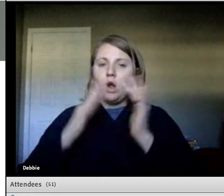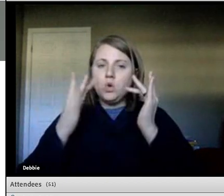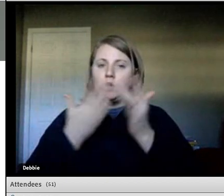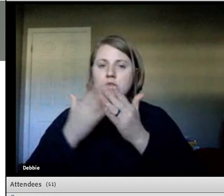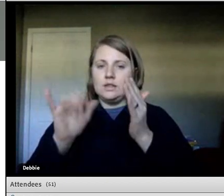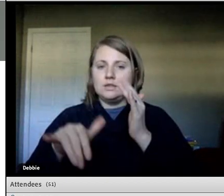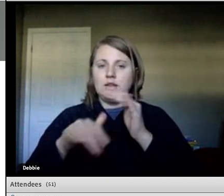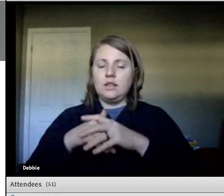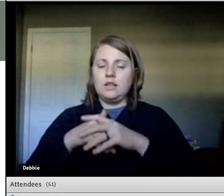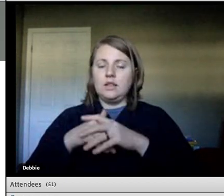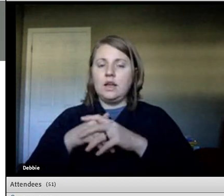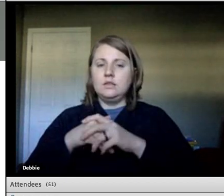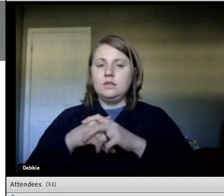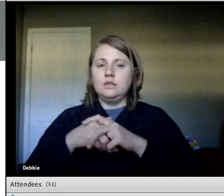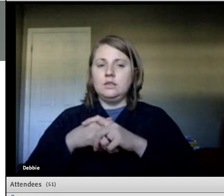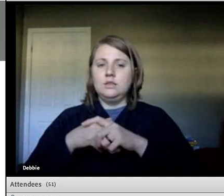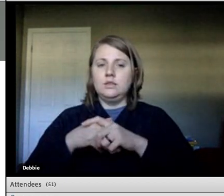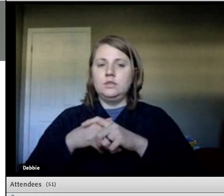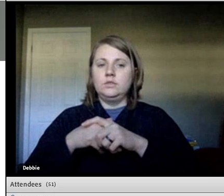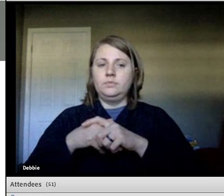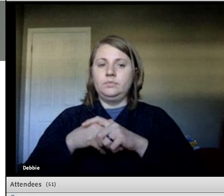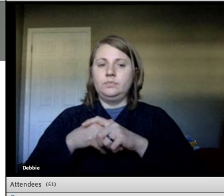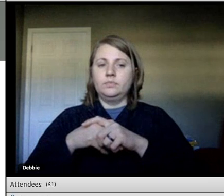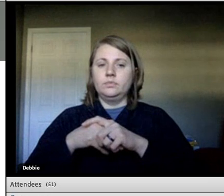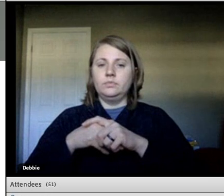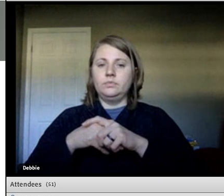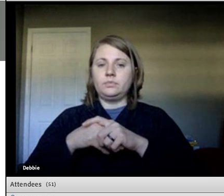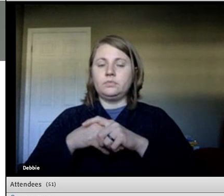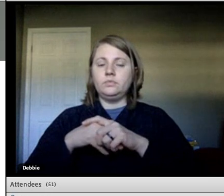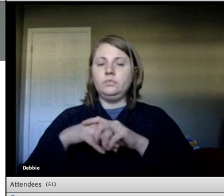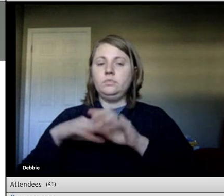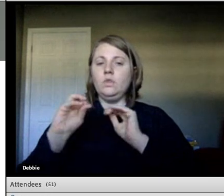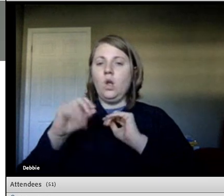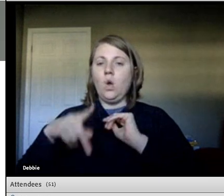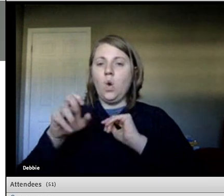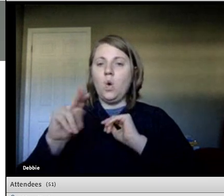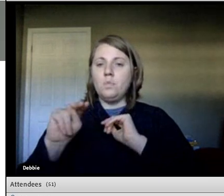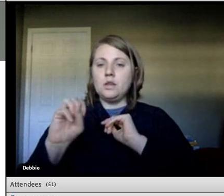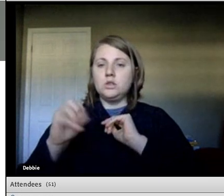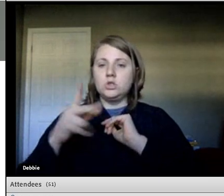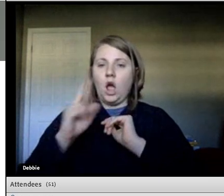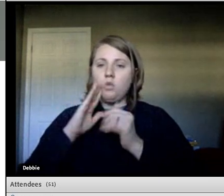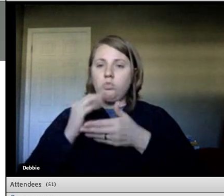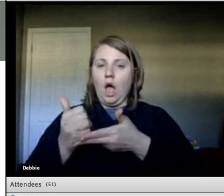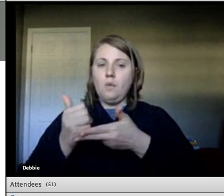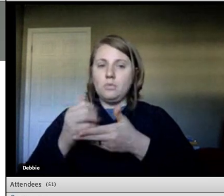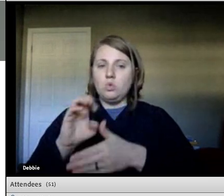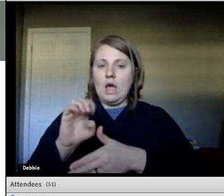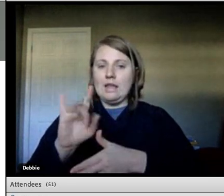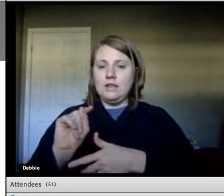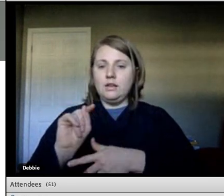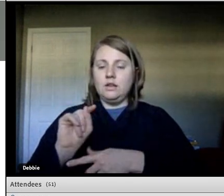OpenShot will help you edit your videos. You can trim them, which means you cut off the edges,